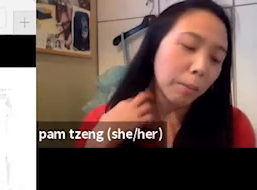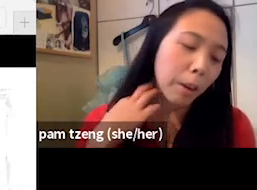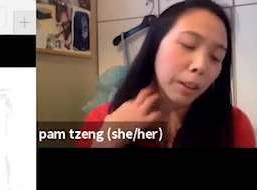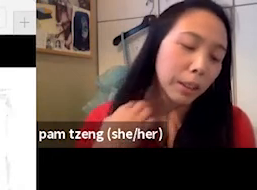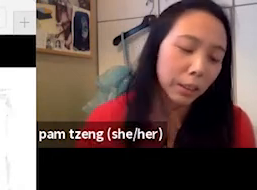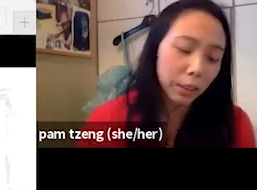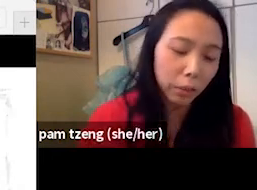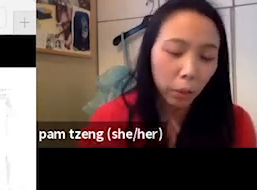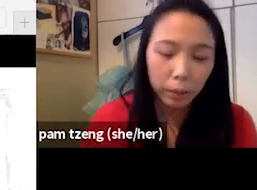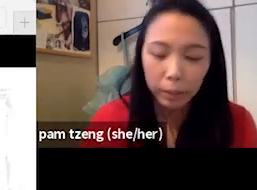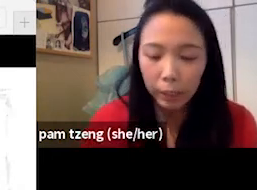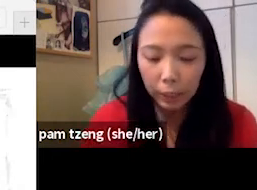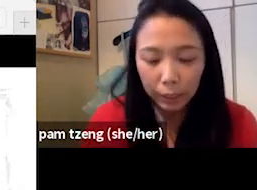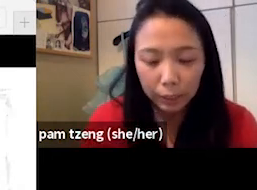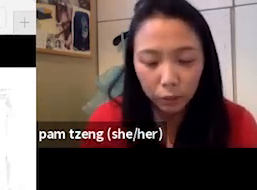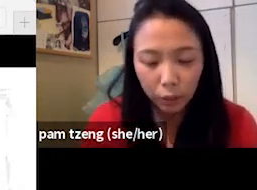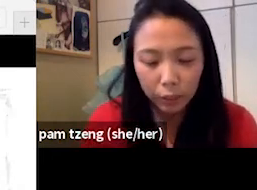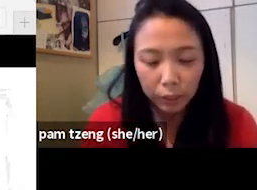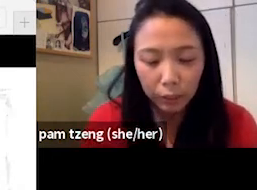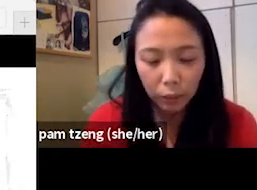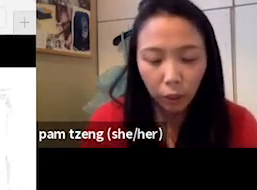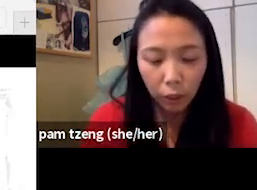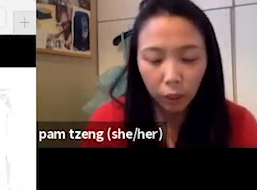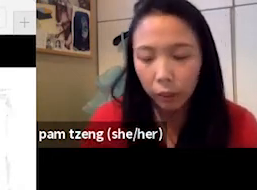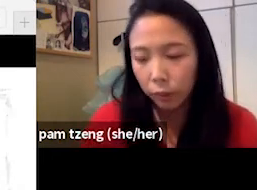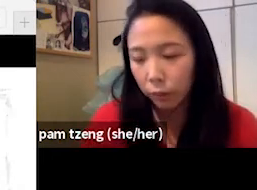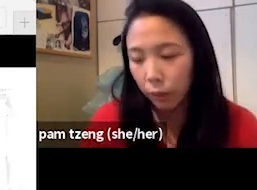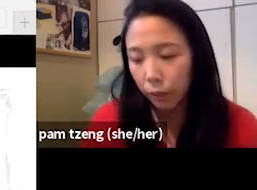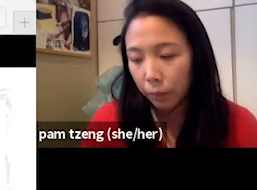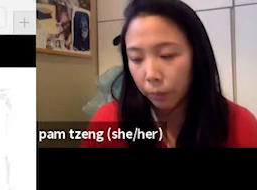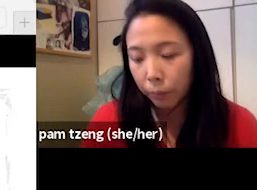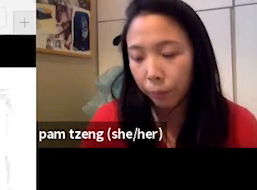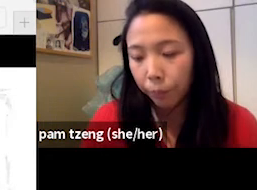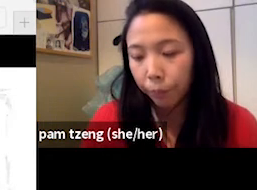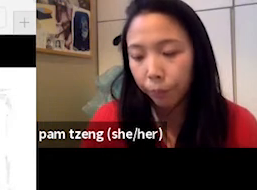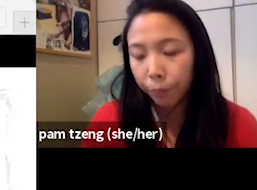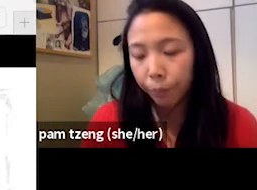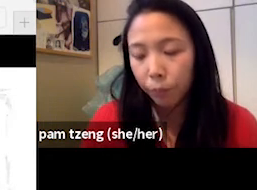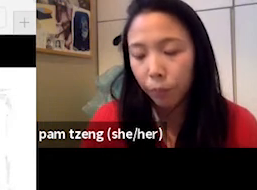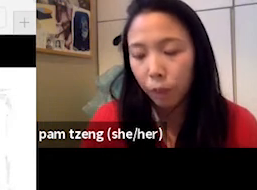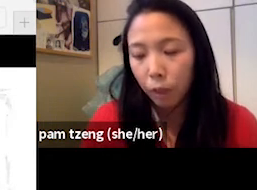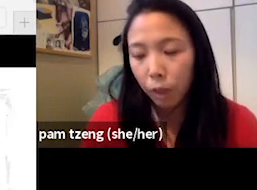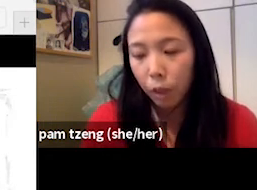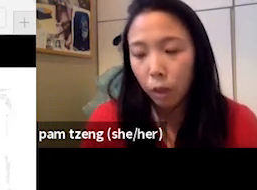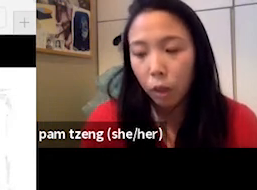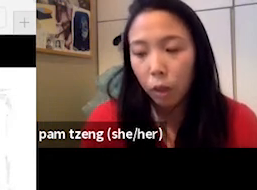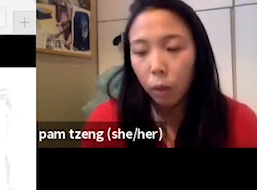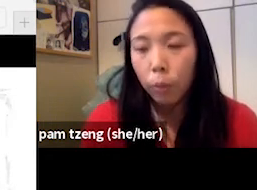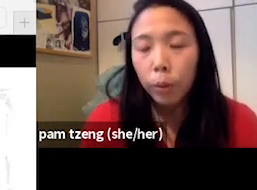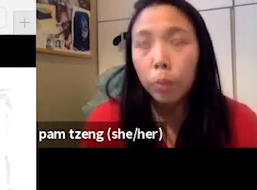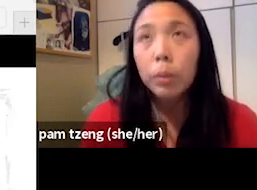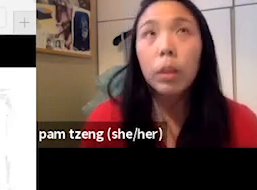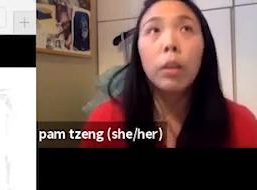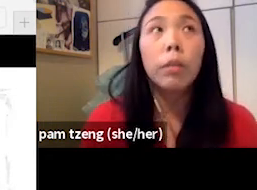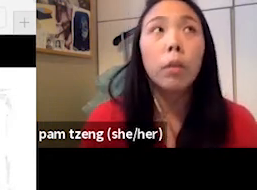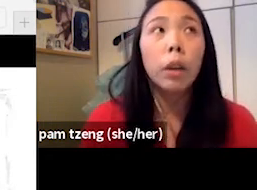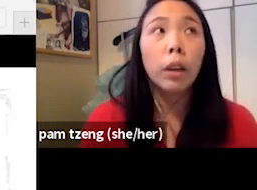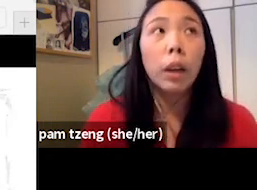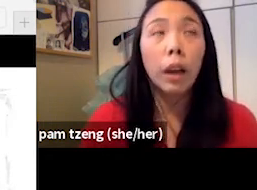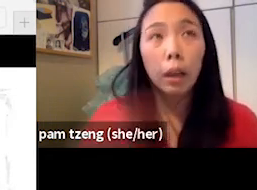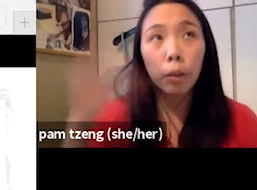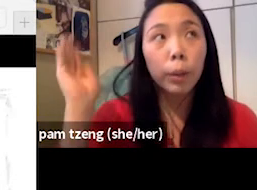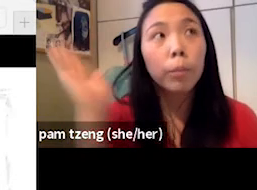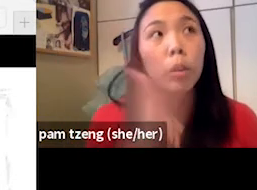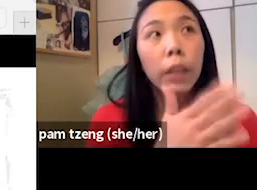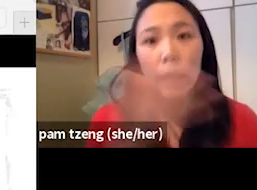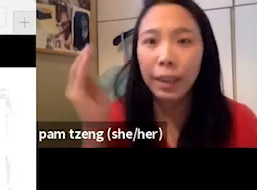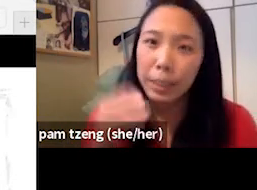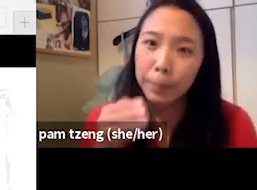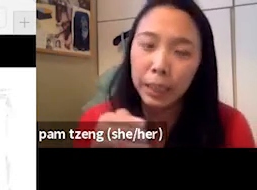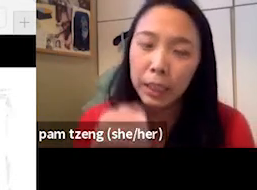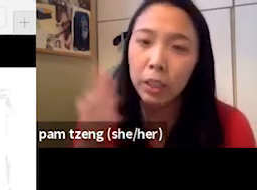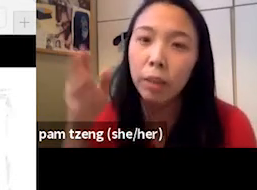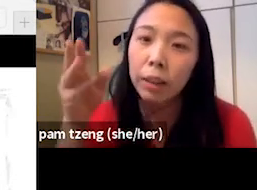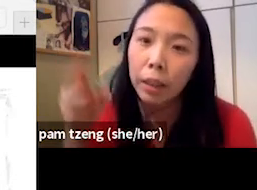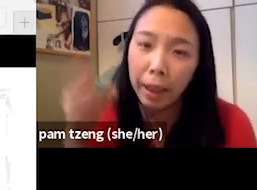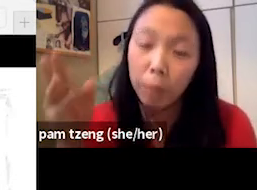project is formed is it’s trying to leave a lot of room for removing an expectation around an end